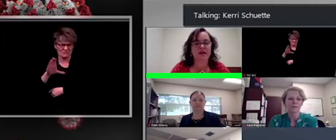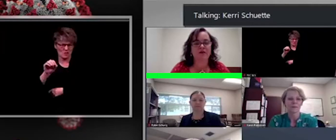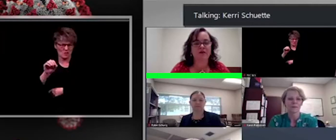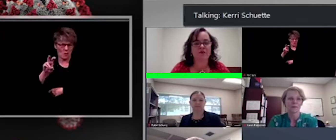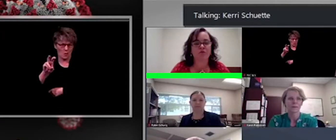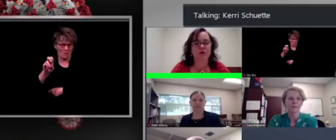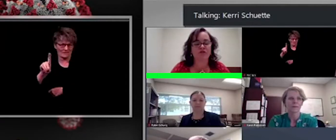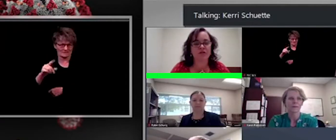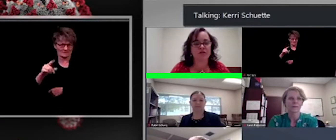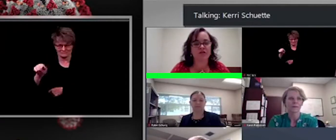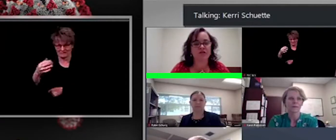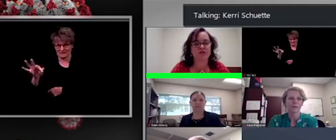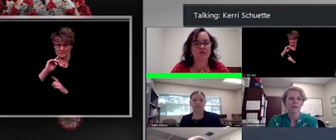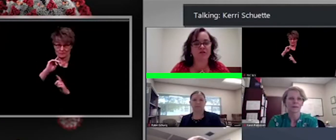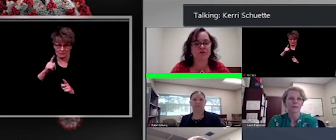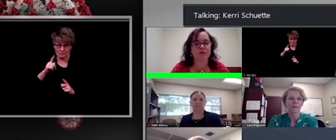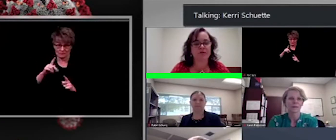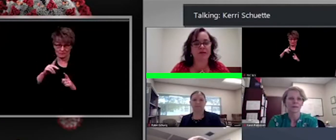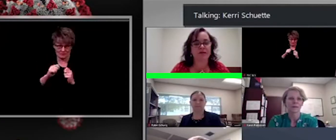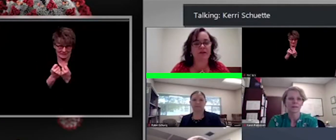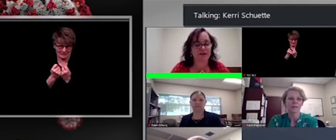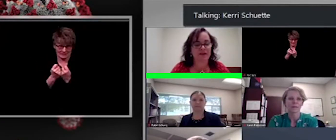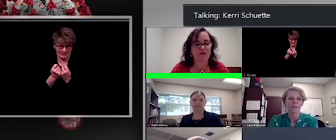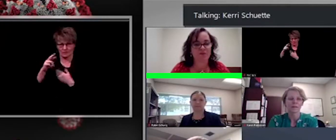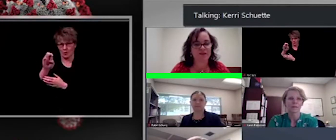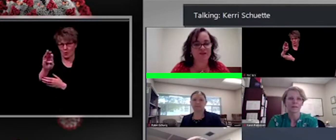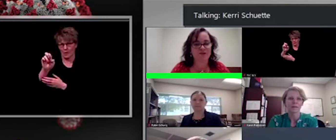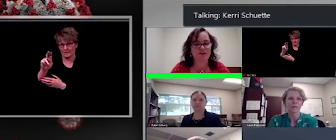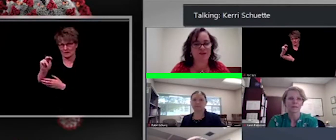have Robin Schurig, she's the Director of the Public Health Branch for the Health and